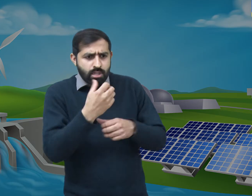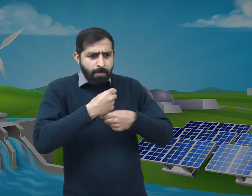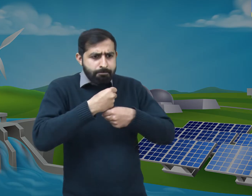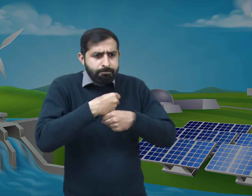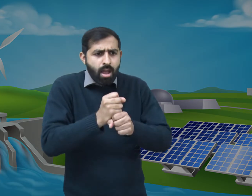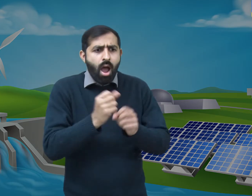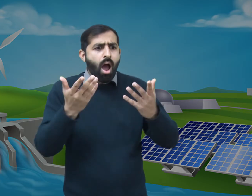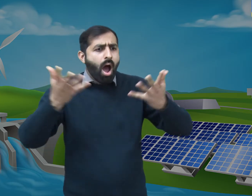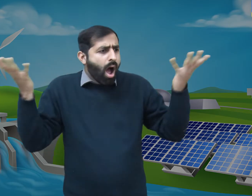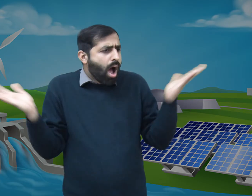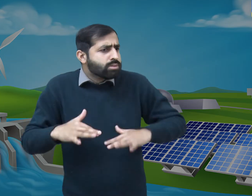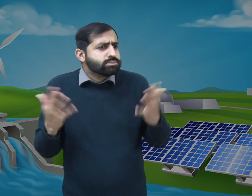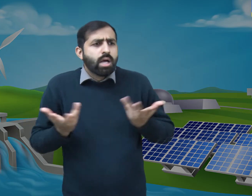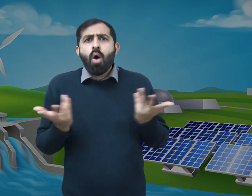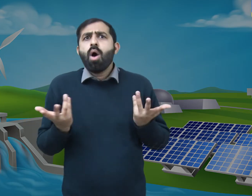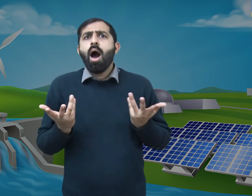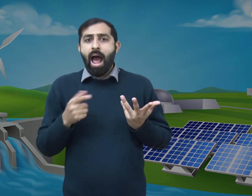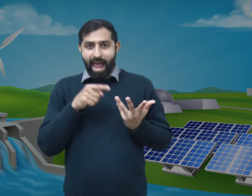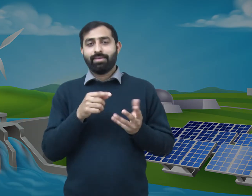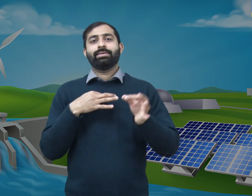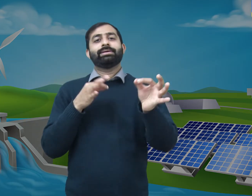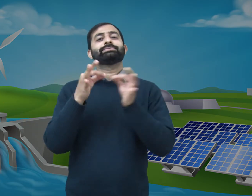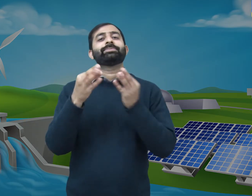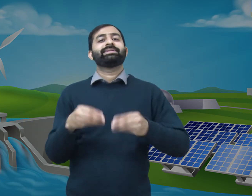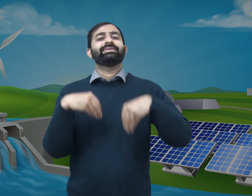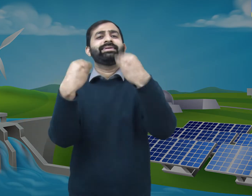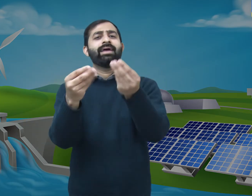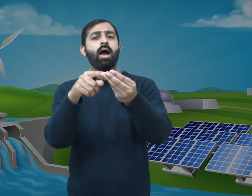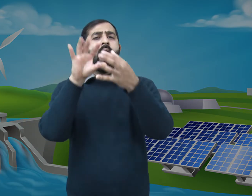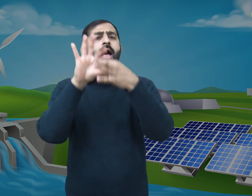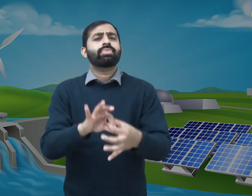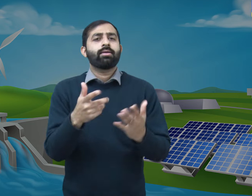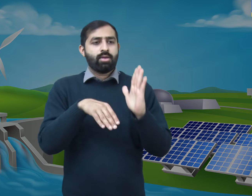How is electricity produced in a power station? Let me explain.